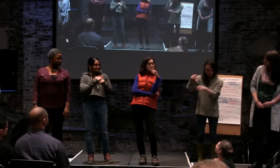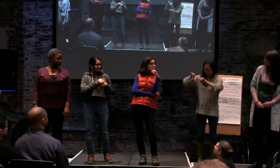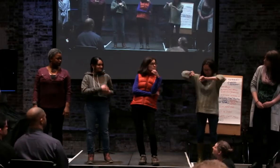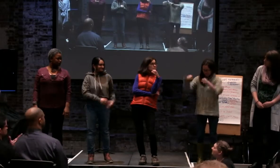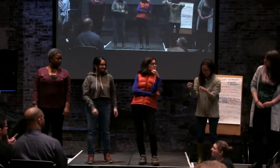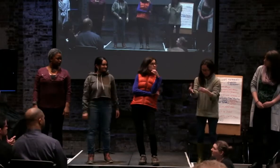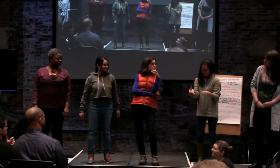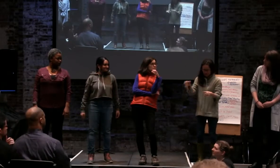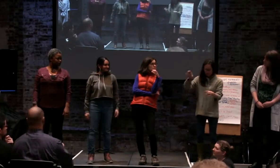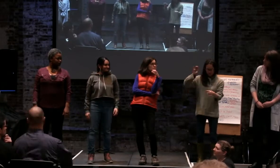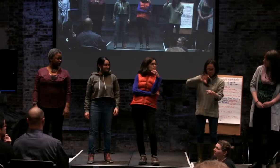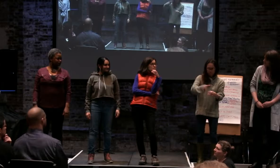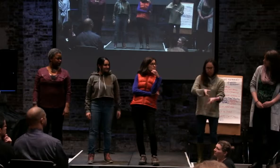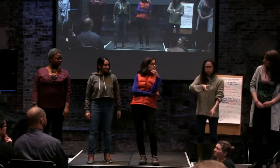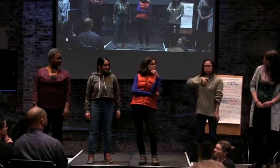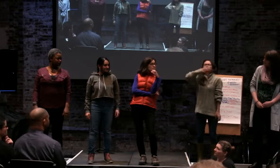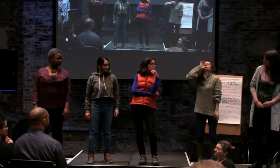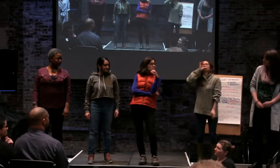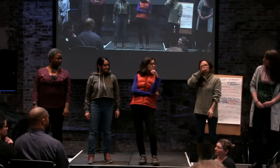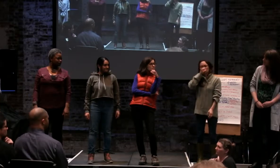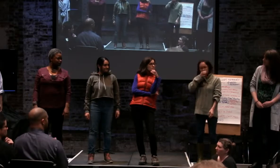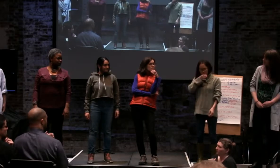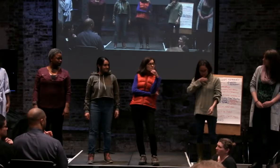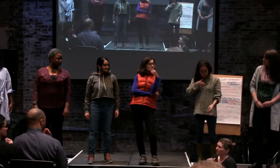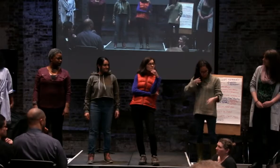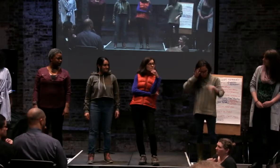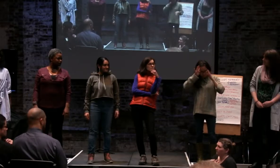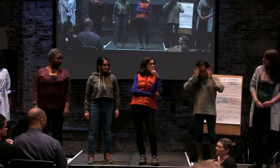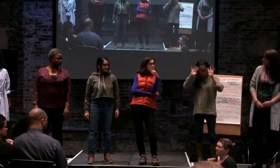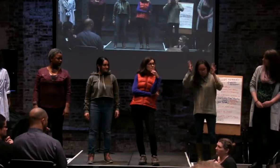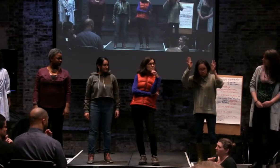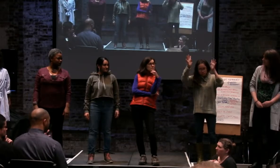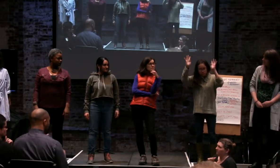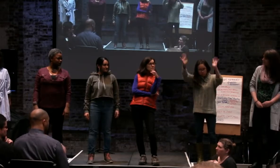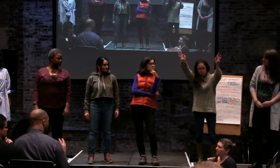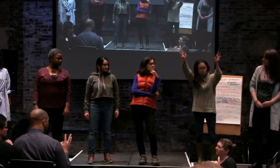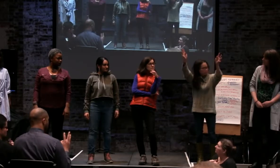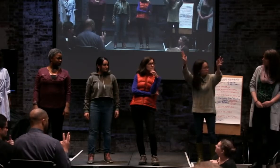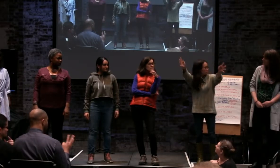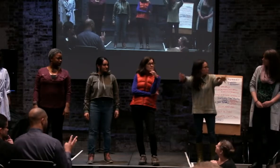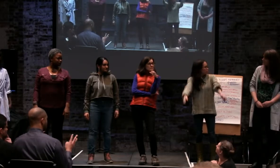We dance, we create, we consume. We innovate.